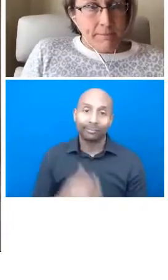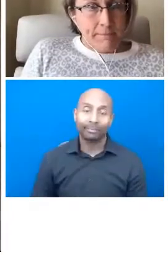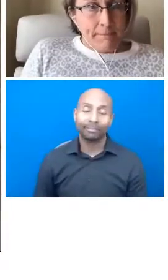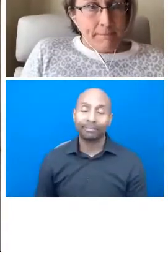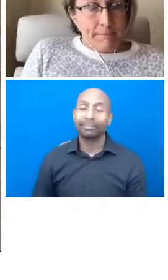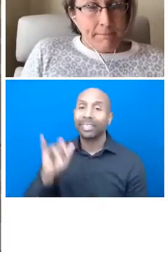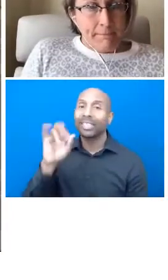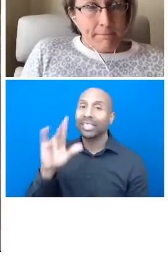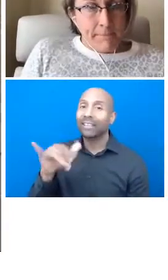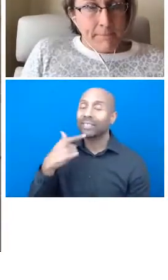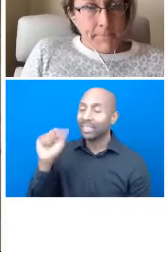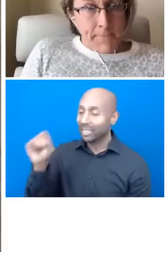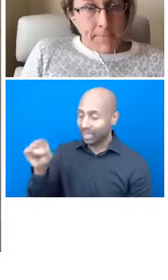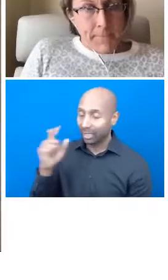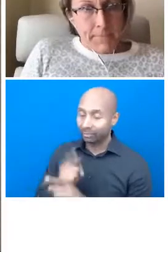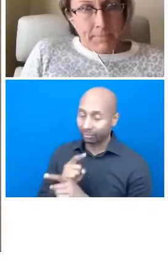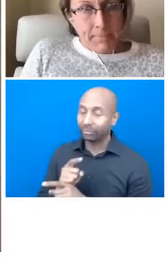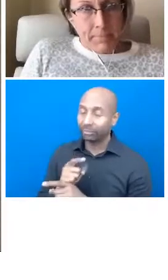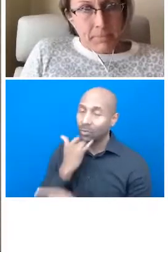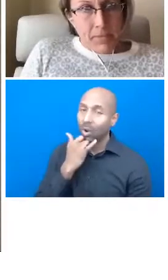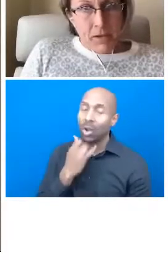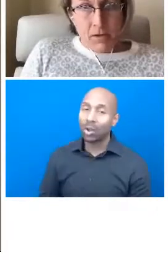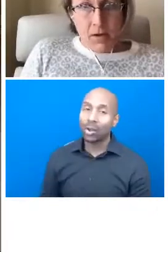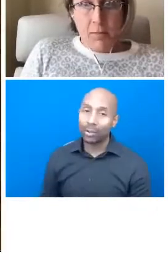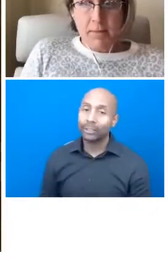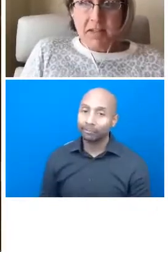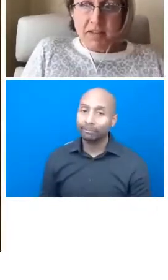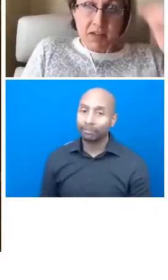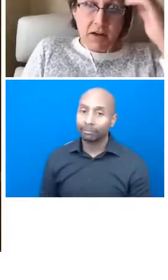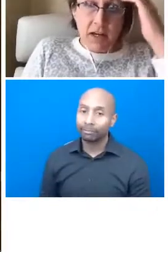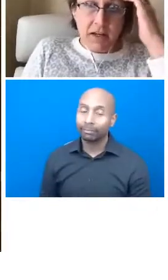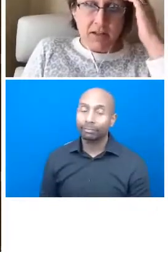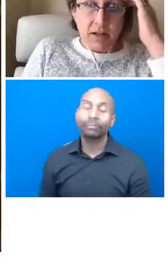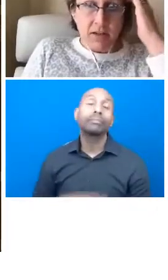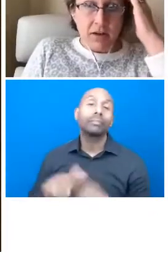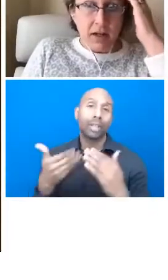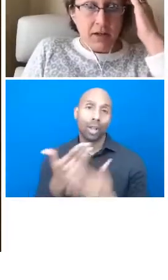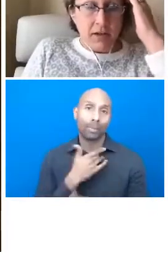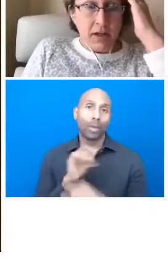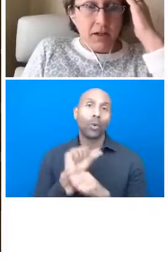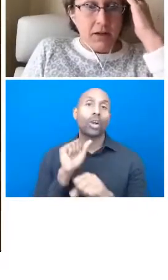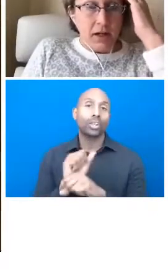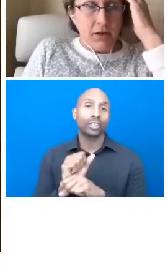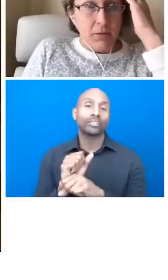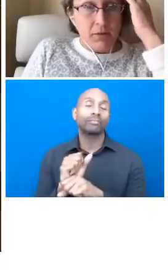Kim: All my pieces are hand done. They're handcut and handwoven.